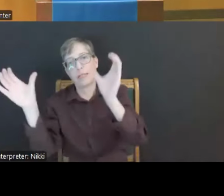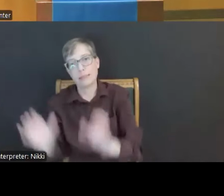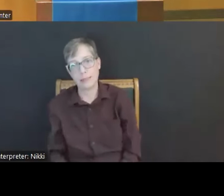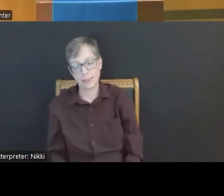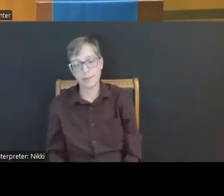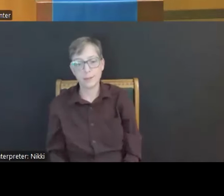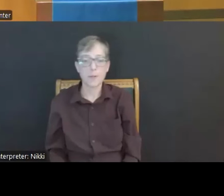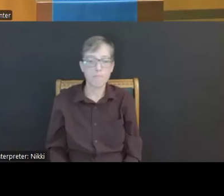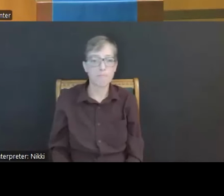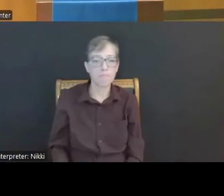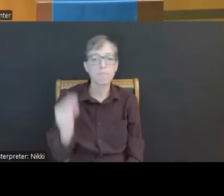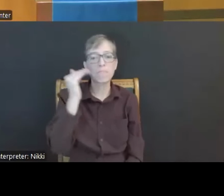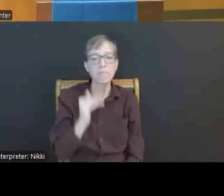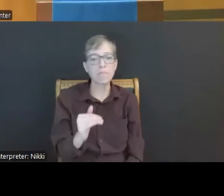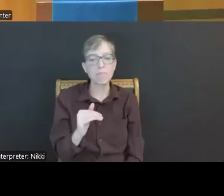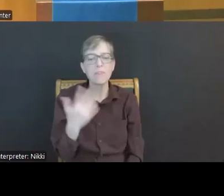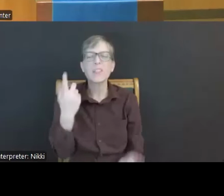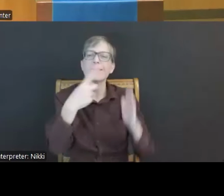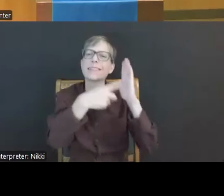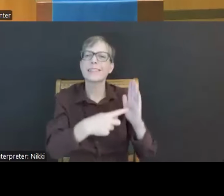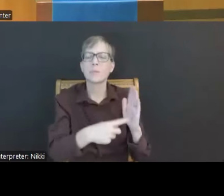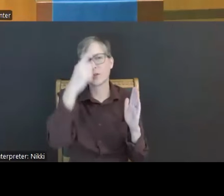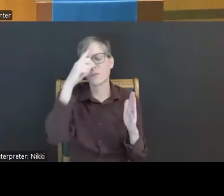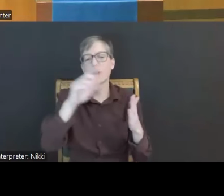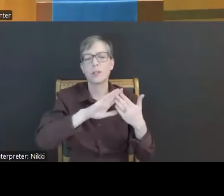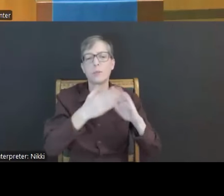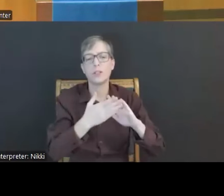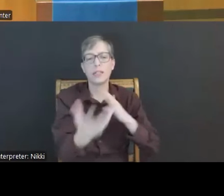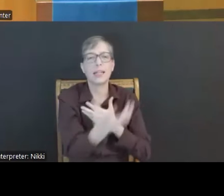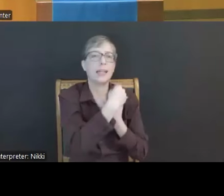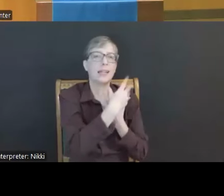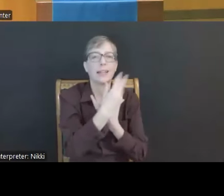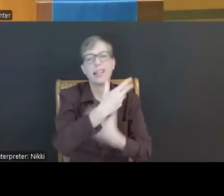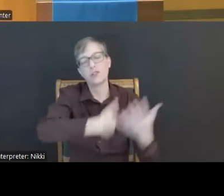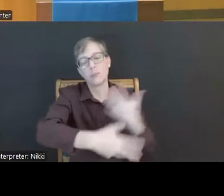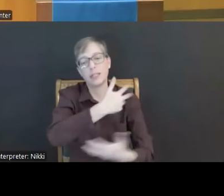folks and then this is some of our community engagement we are at um right that was at the